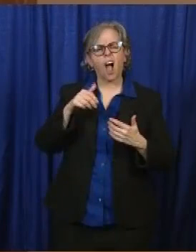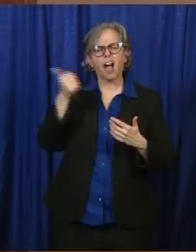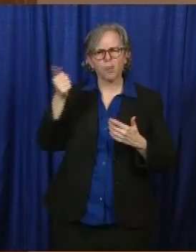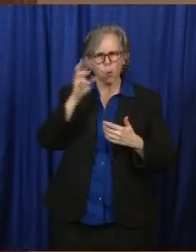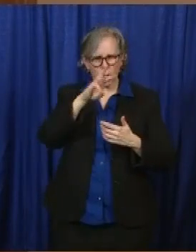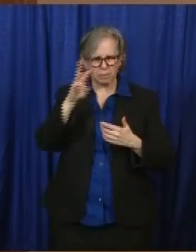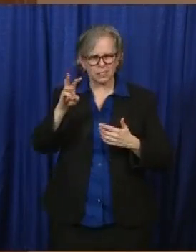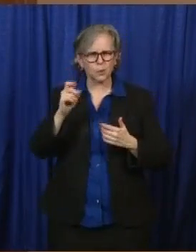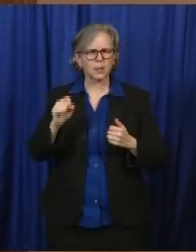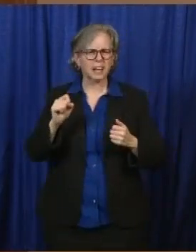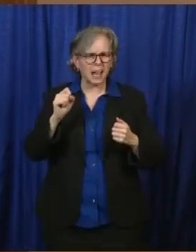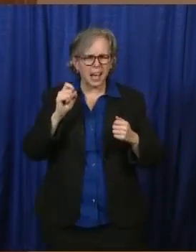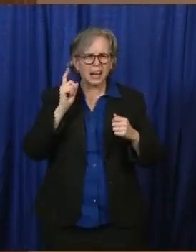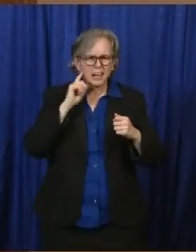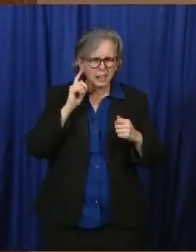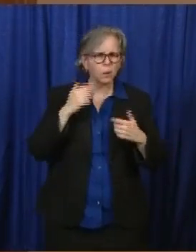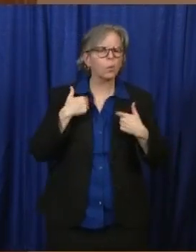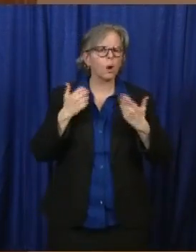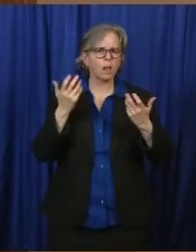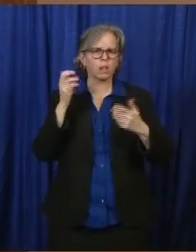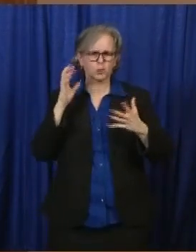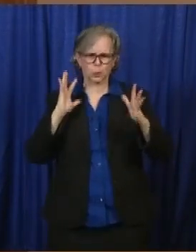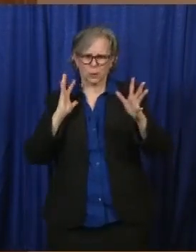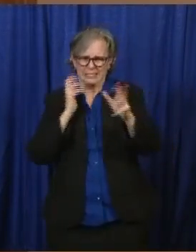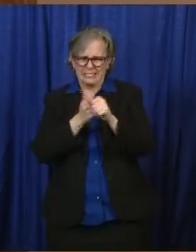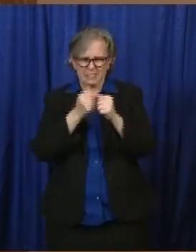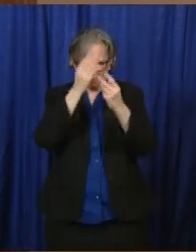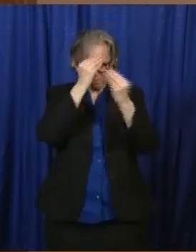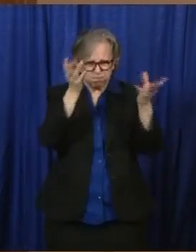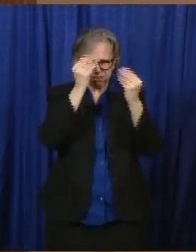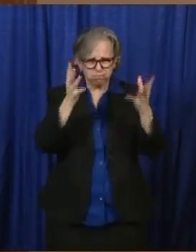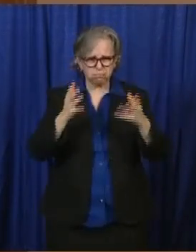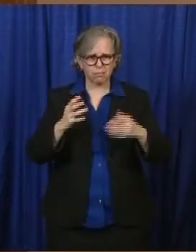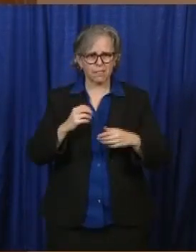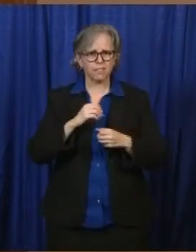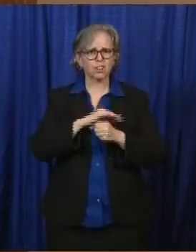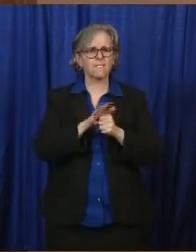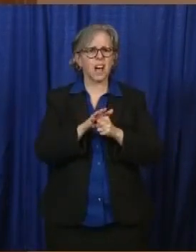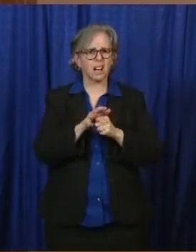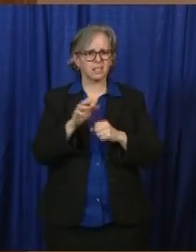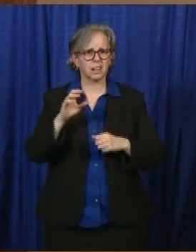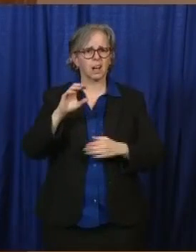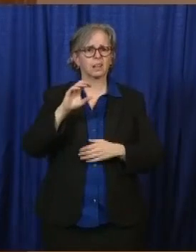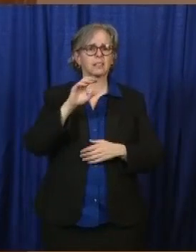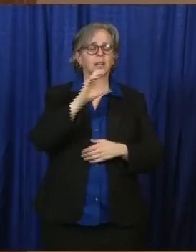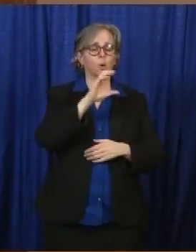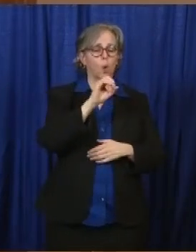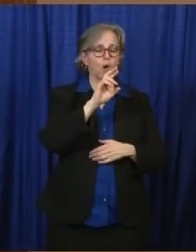OUR DASHBOARD, WHICH IS ON THE 00 THREE AS WELL AS A LOT OF THE OTHER ADDRESSES